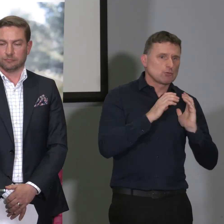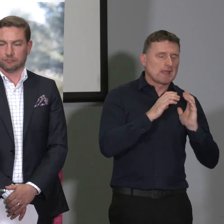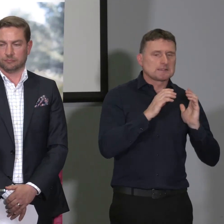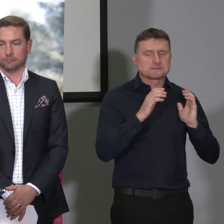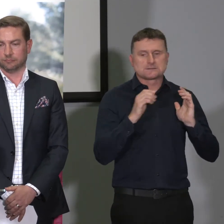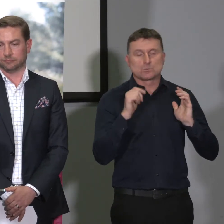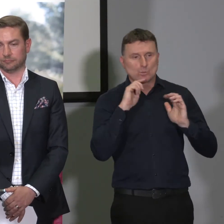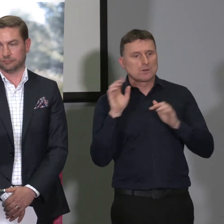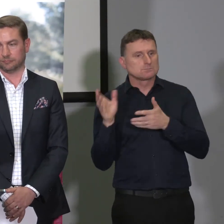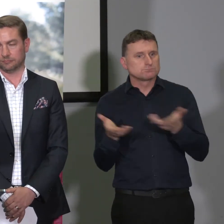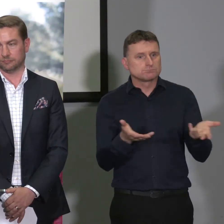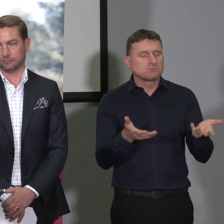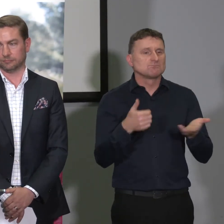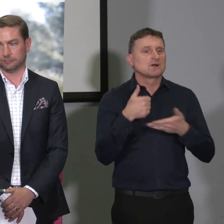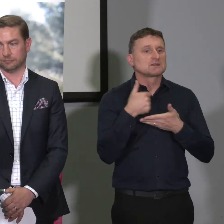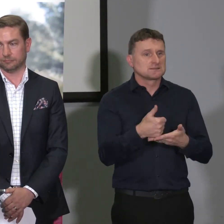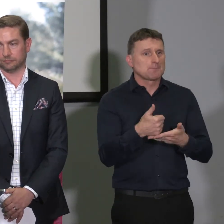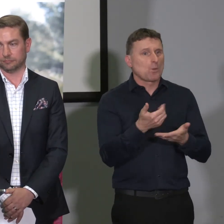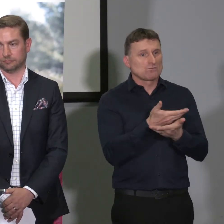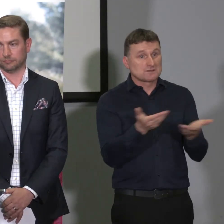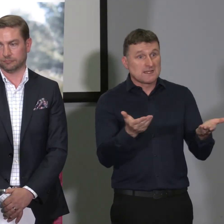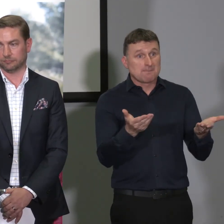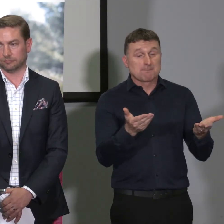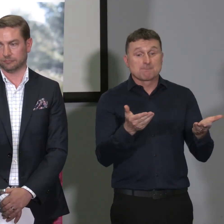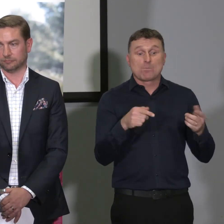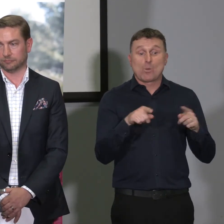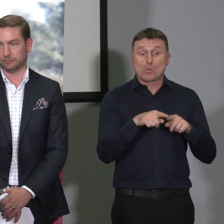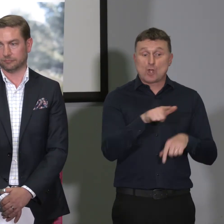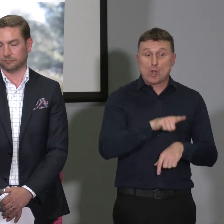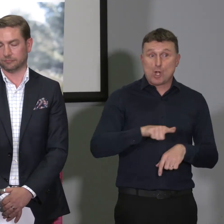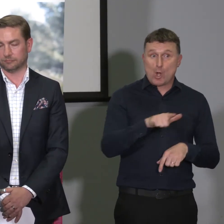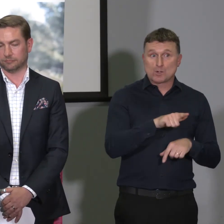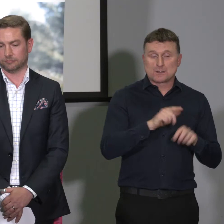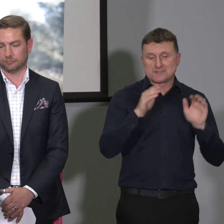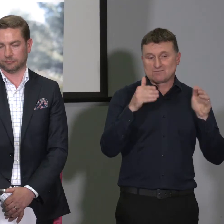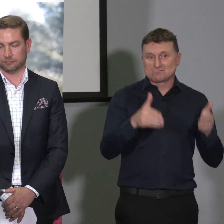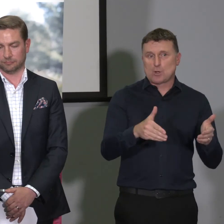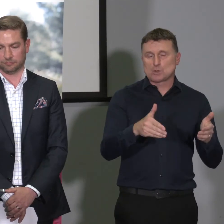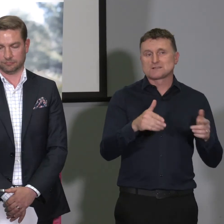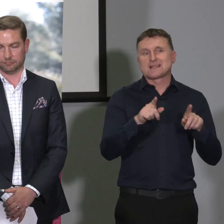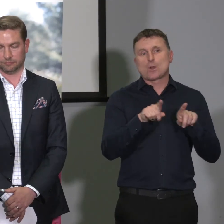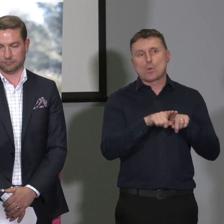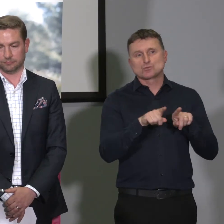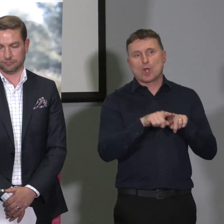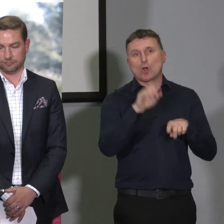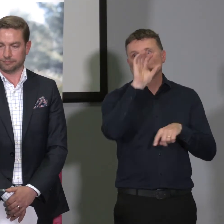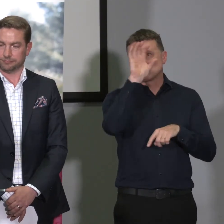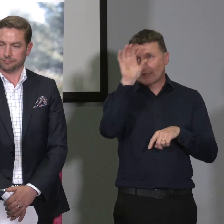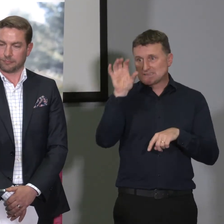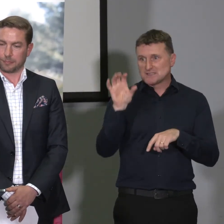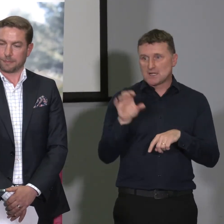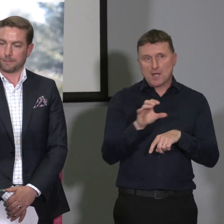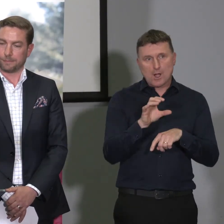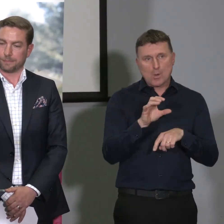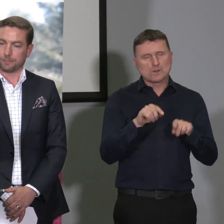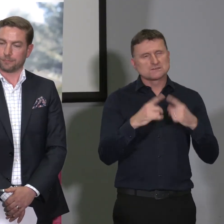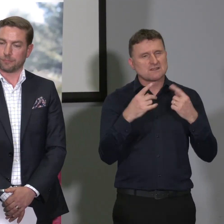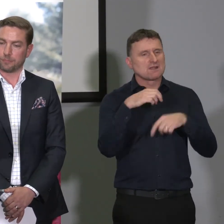sometimes more regularly about having a view of what's happening in the different spaces. To support is being provided, both in terms of what needs to happen locally or regionally. Which is in a